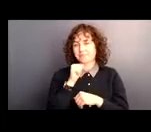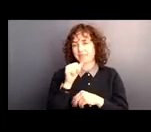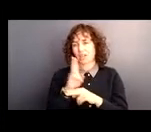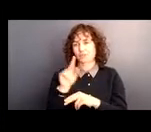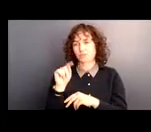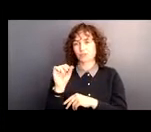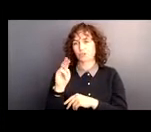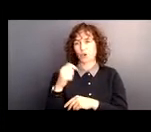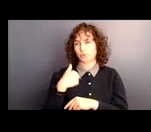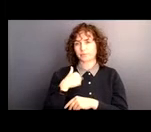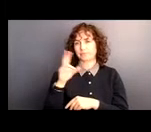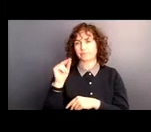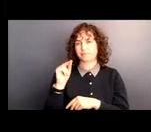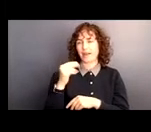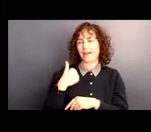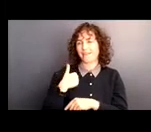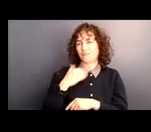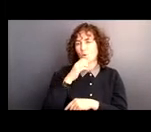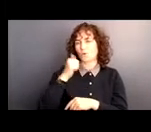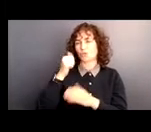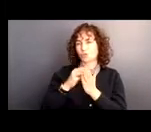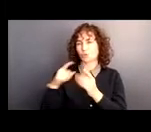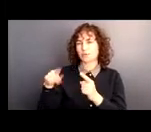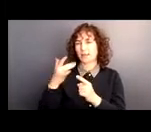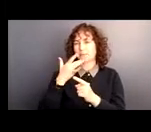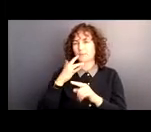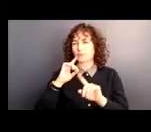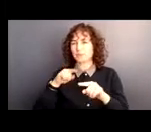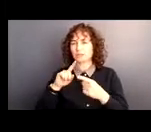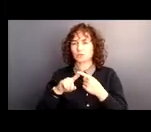with older students who respond more to songs.